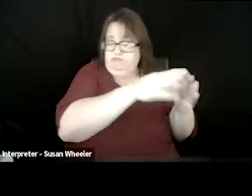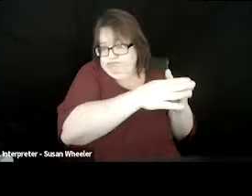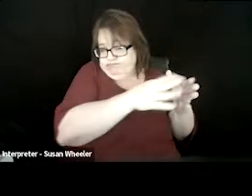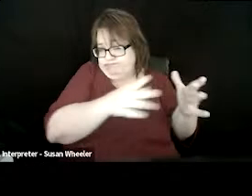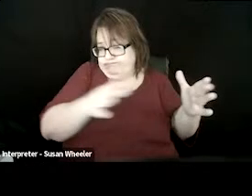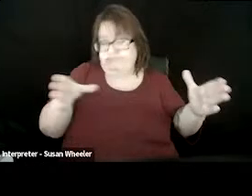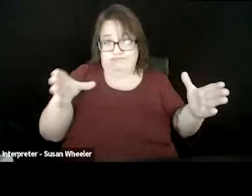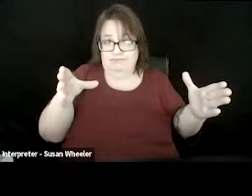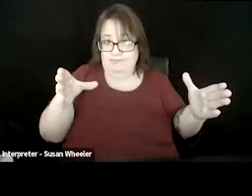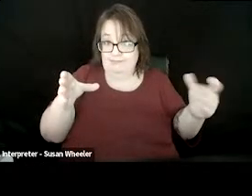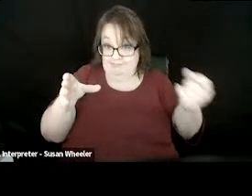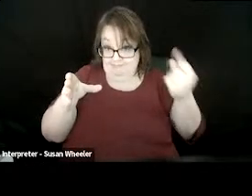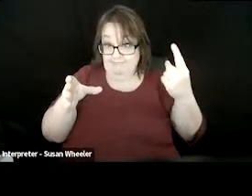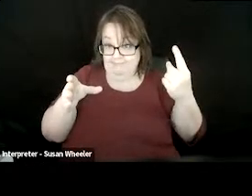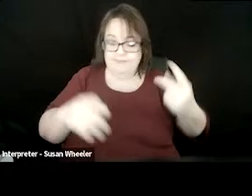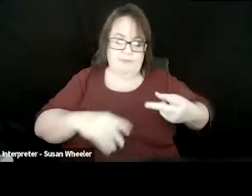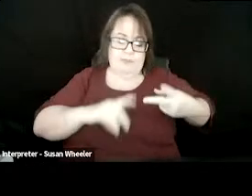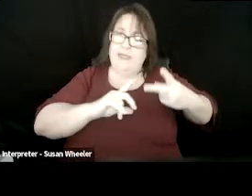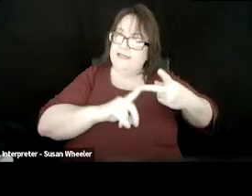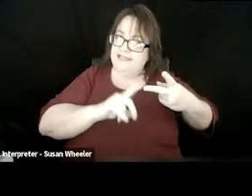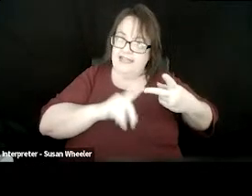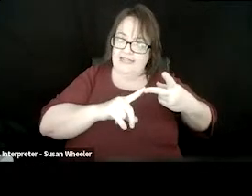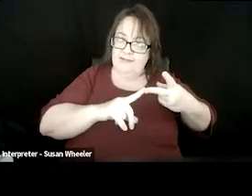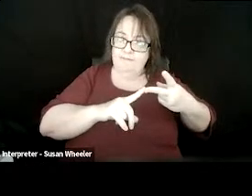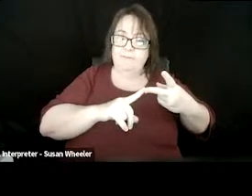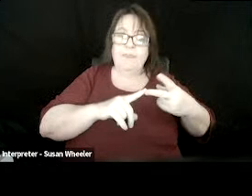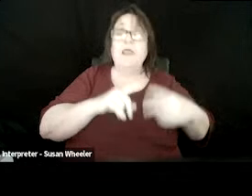Second term cycles plus option,